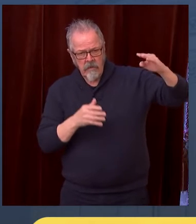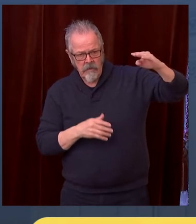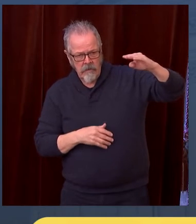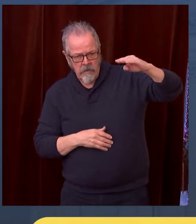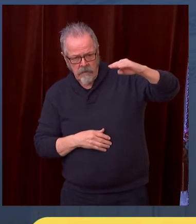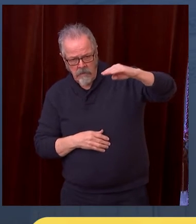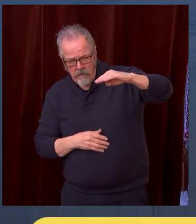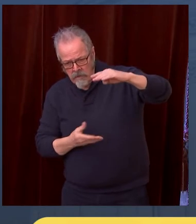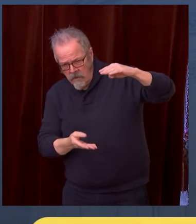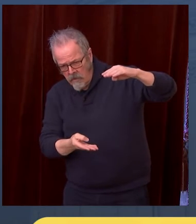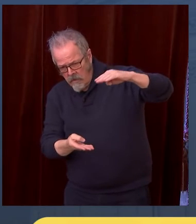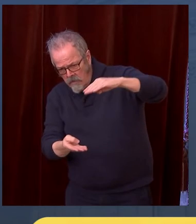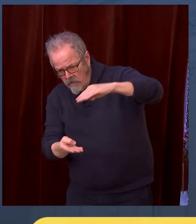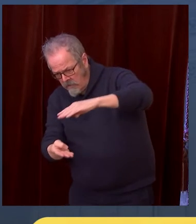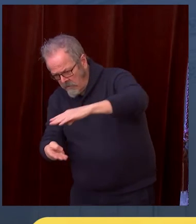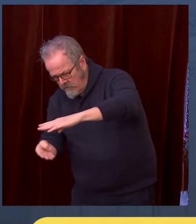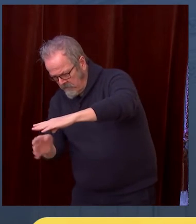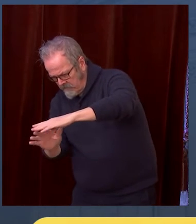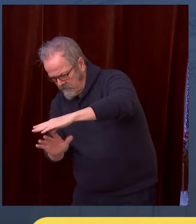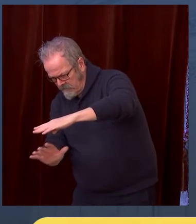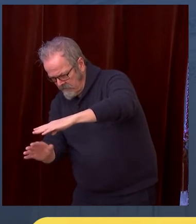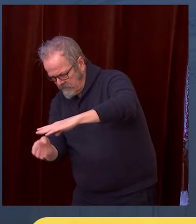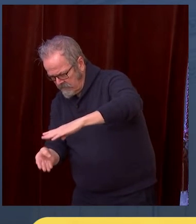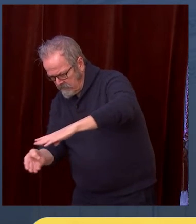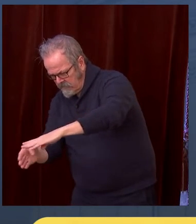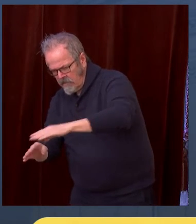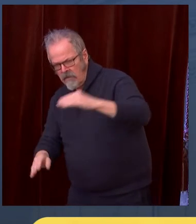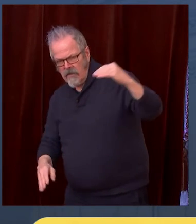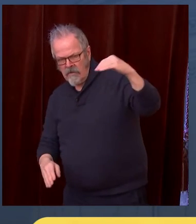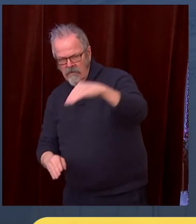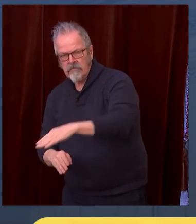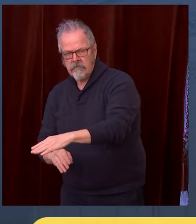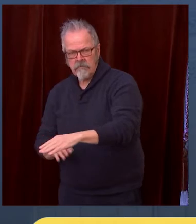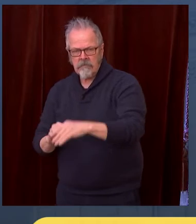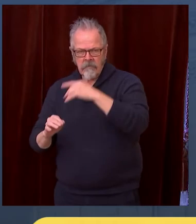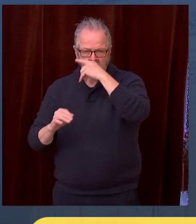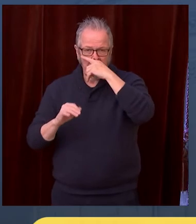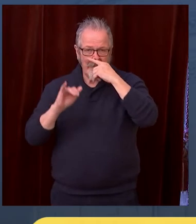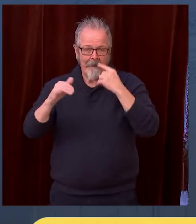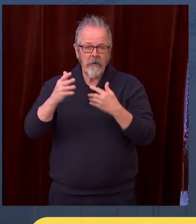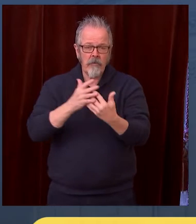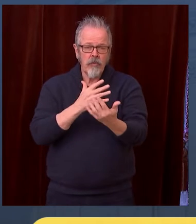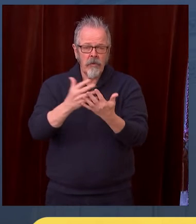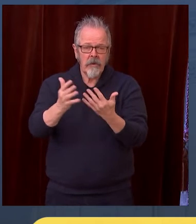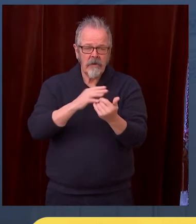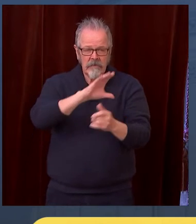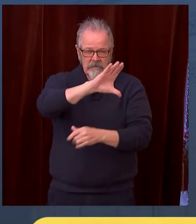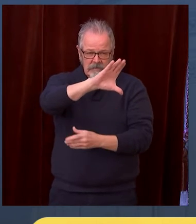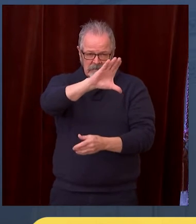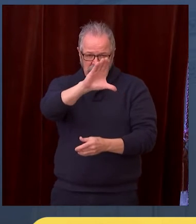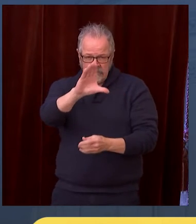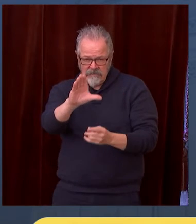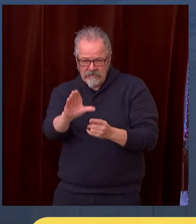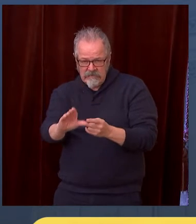The gray area is the range of the projections from the very optimistic to the very pessimistic.